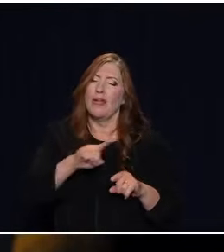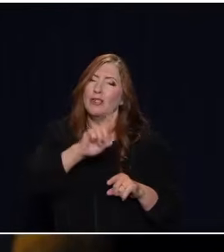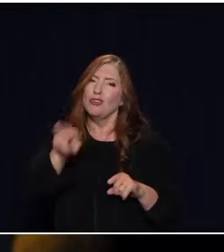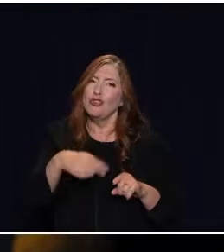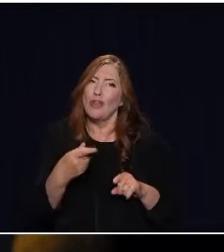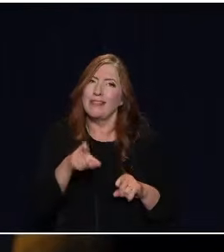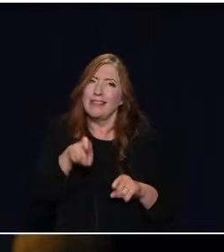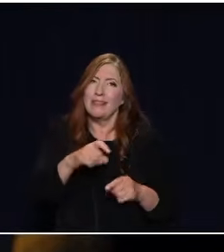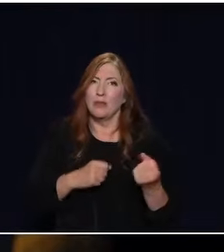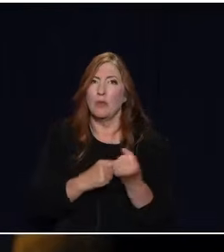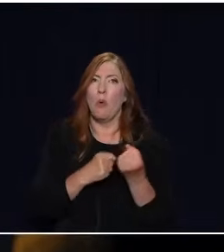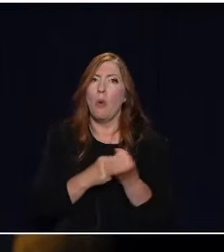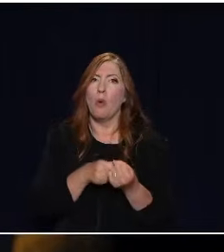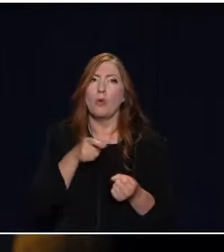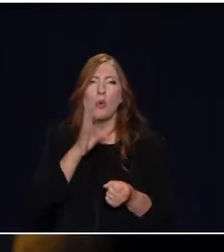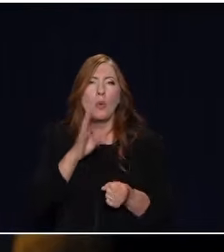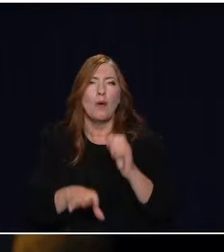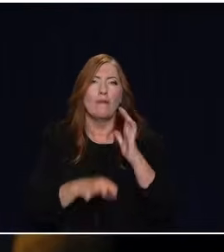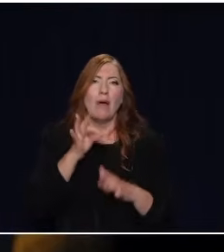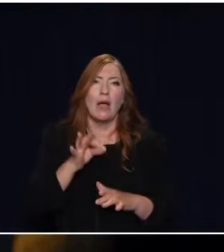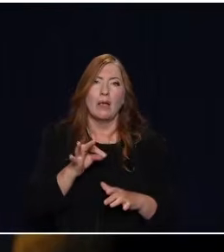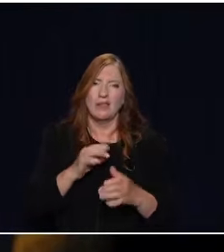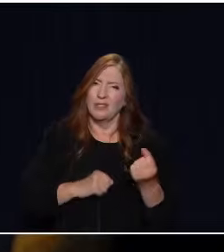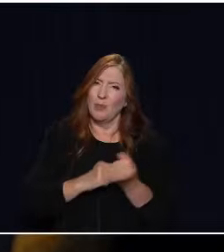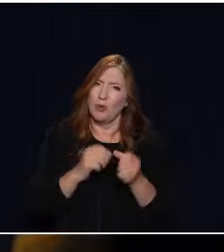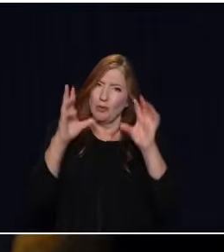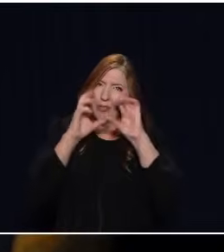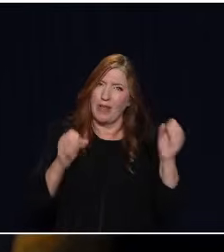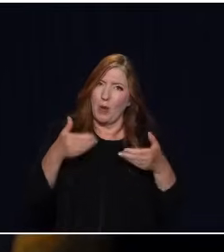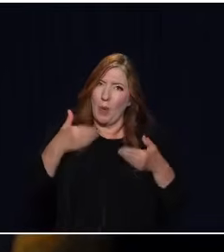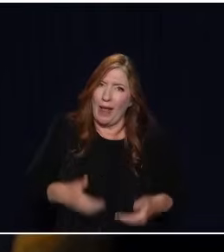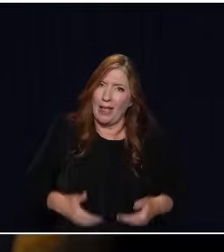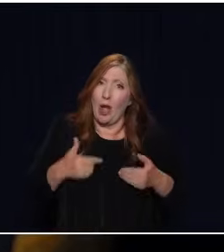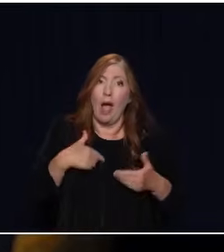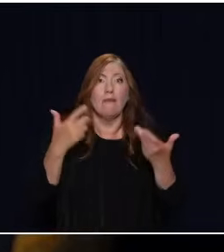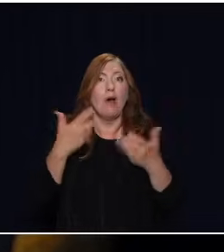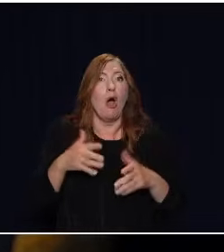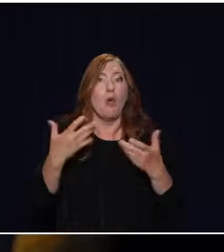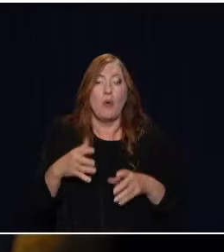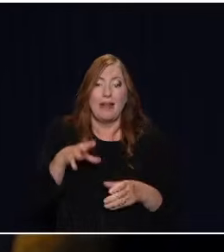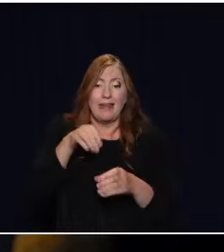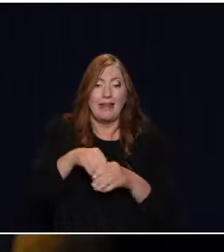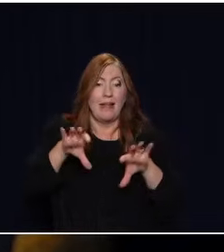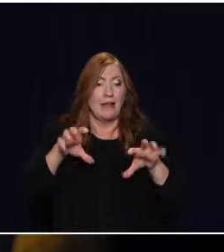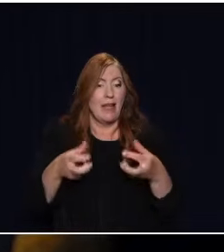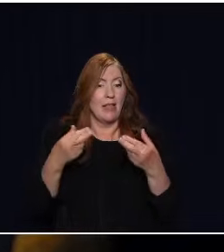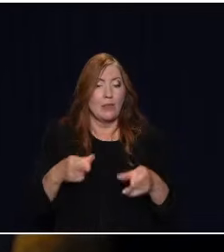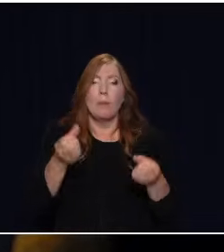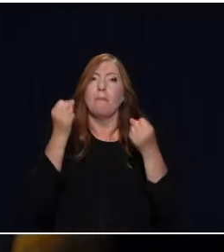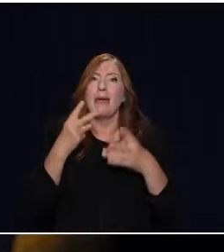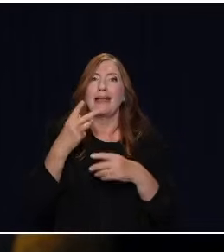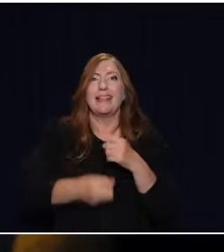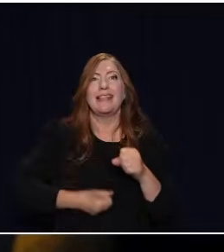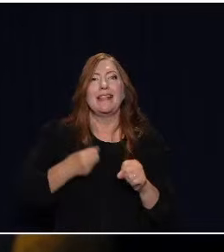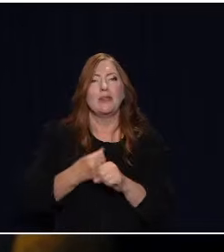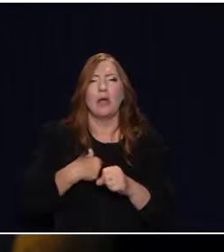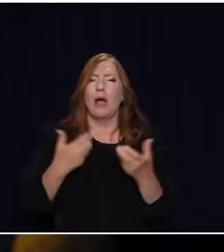ARIZONA, BUT I ALSO KNOW THEY JUST NEED TO BE SUPPORTED AND YOU WILL FIND A SUPPORTIVE SUPERINTENDENT RIGHT HERE